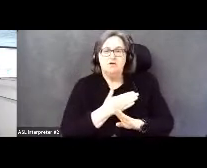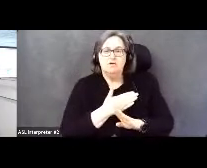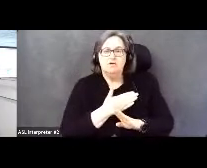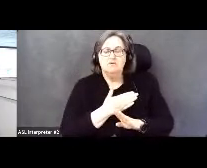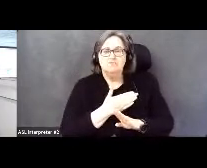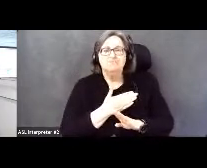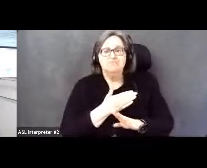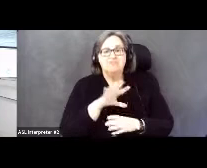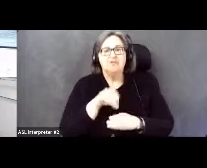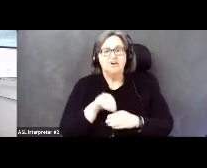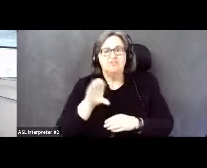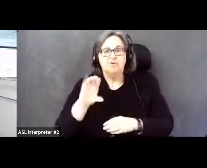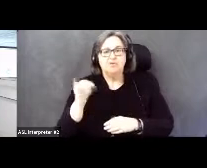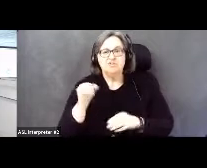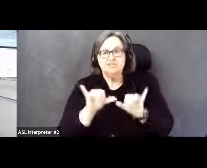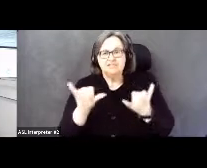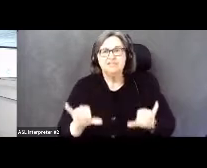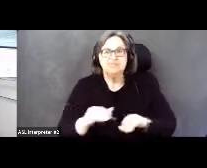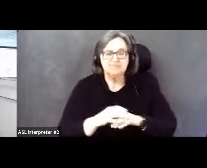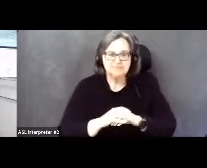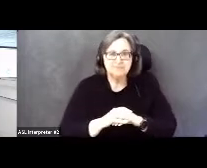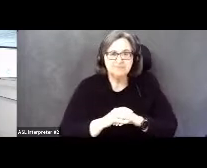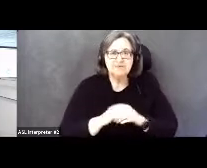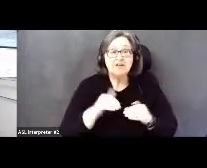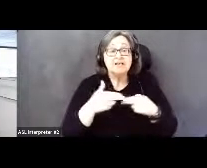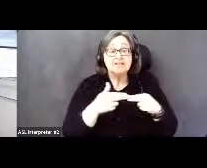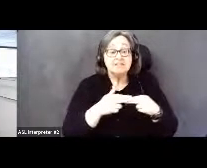with a criminal justice system. Next please.